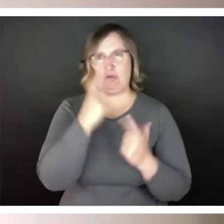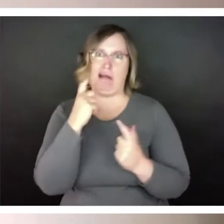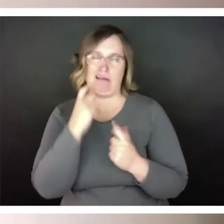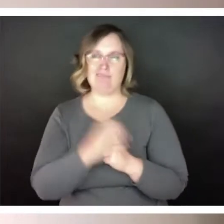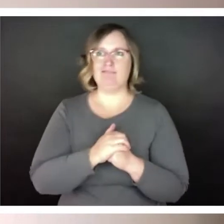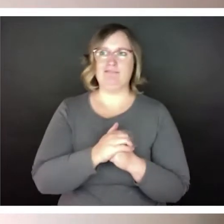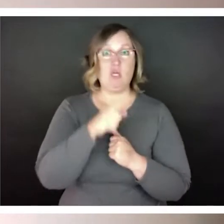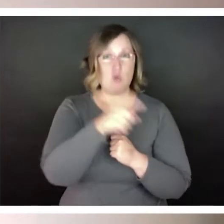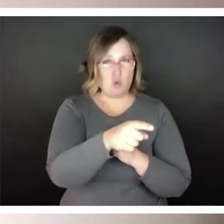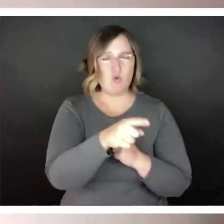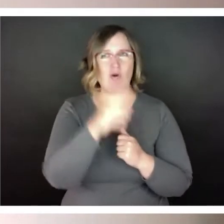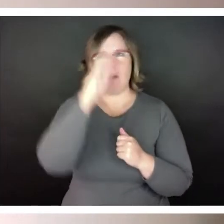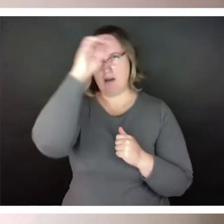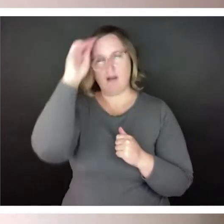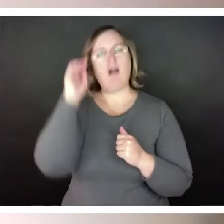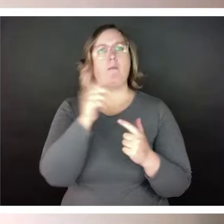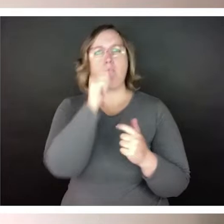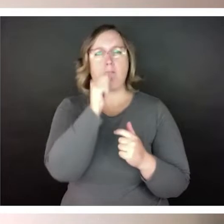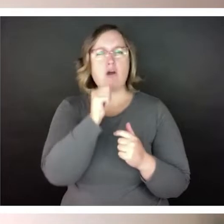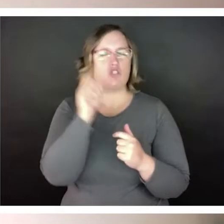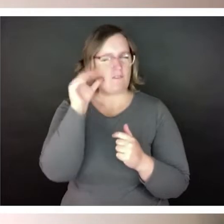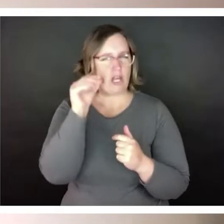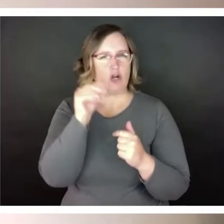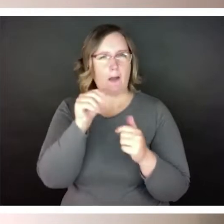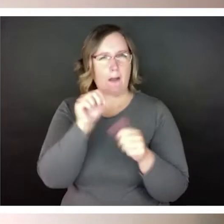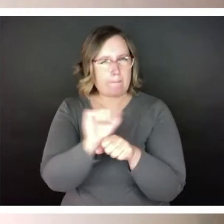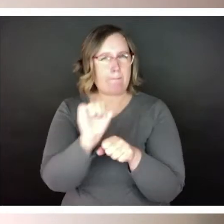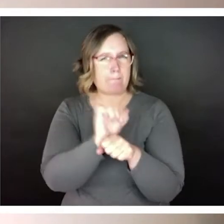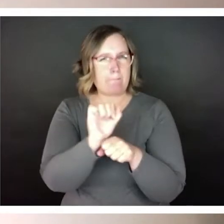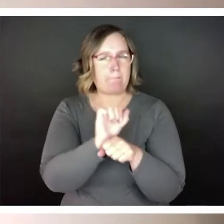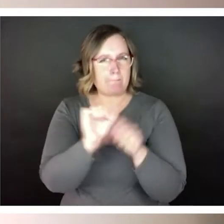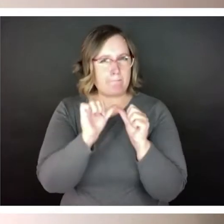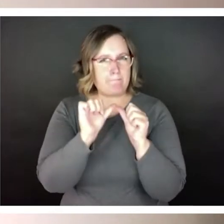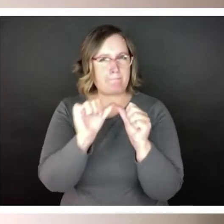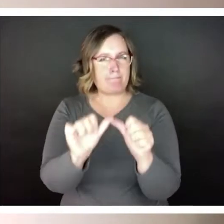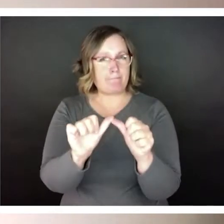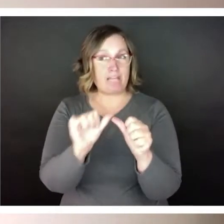and you, you ultimately persevered. Class of 2021, we are finally here.